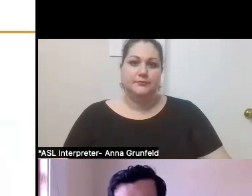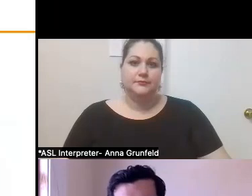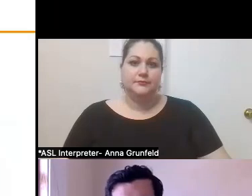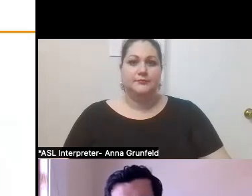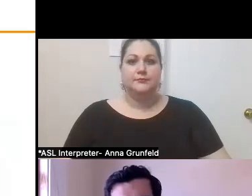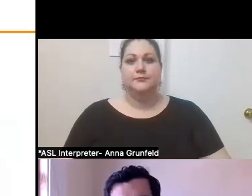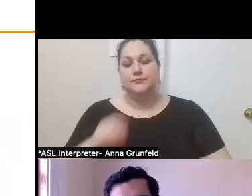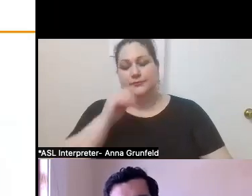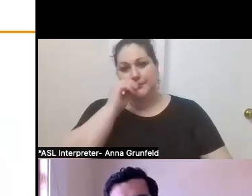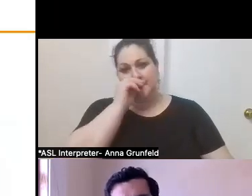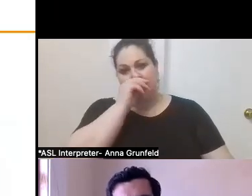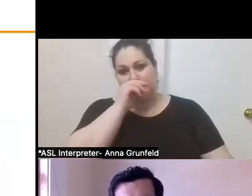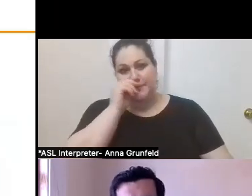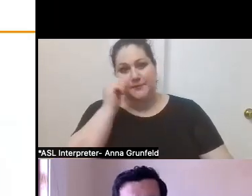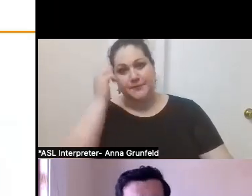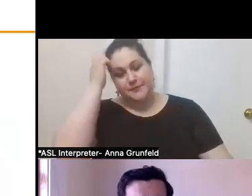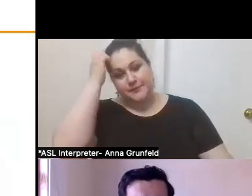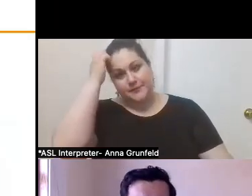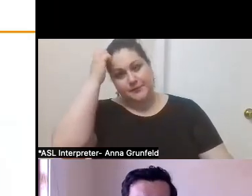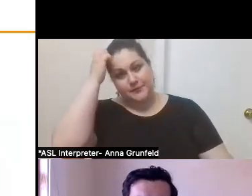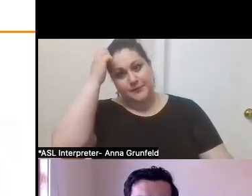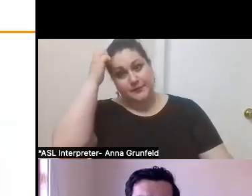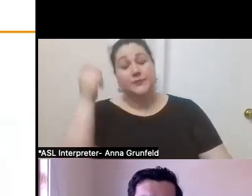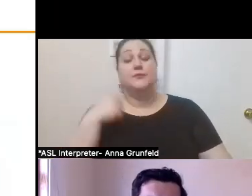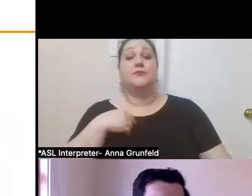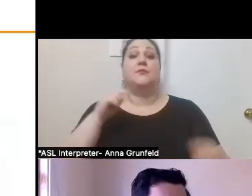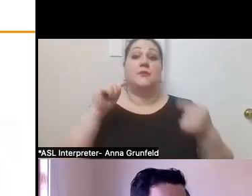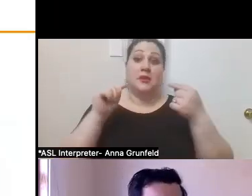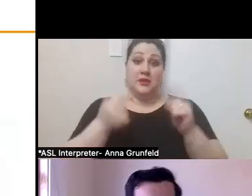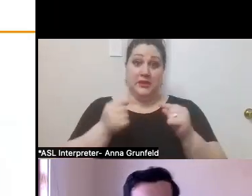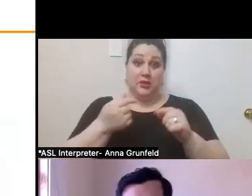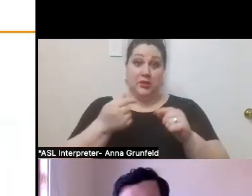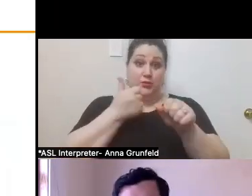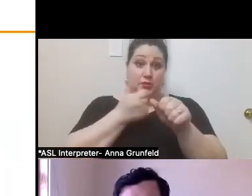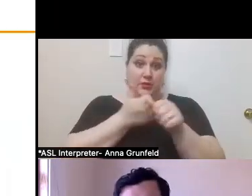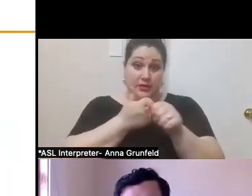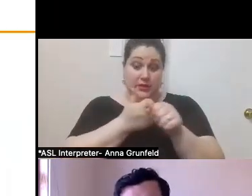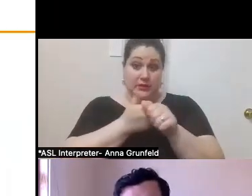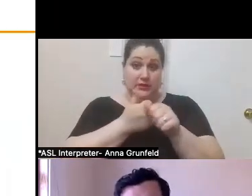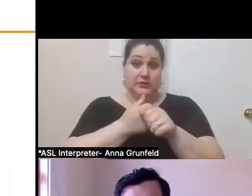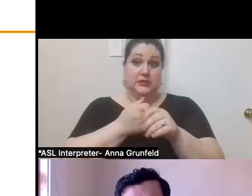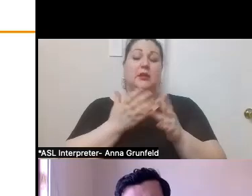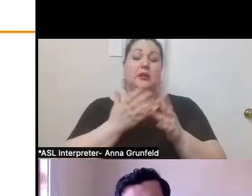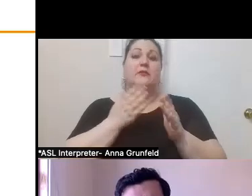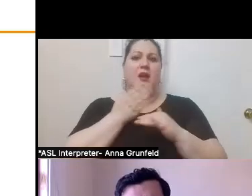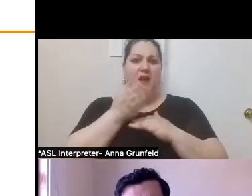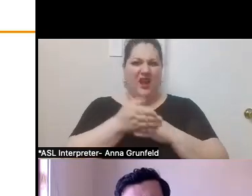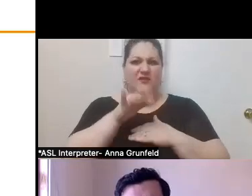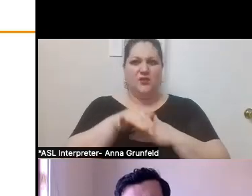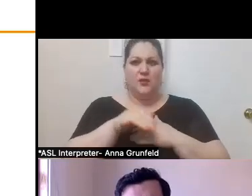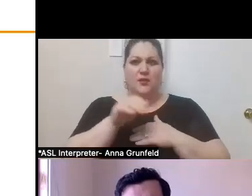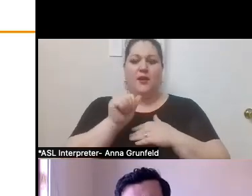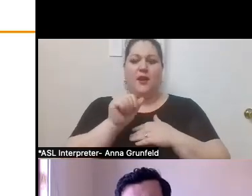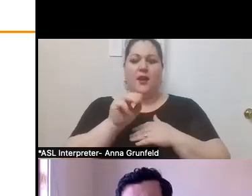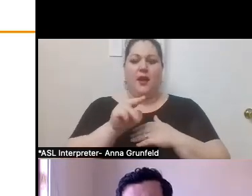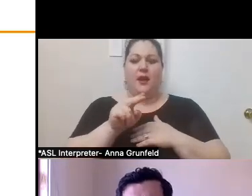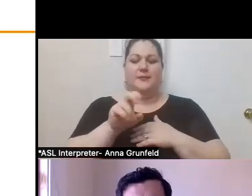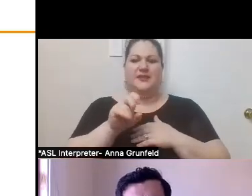So the injury itself after a, after the post traumatic amnesia resolved. I had so many challenges.